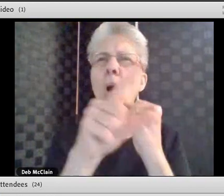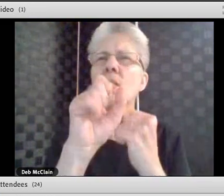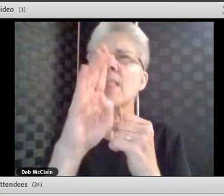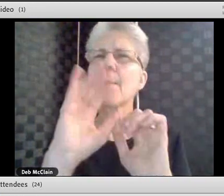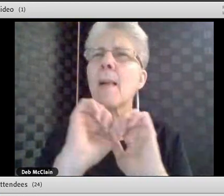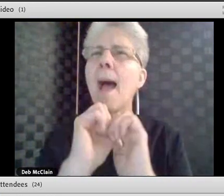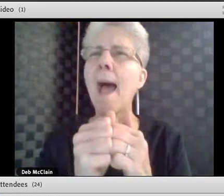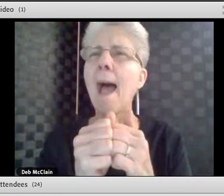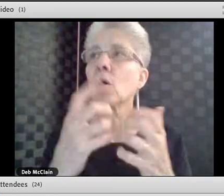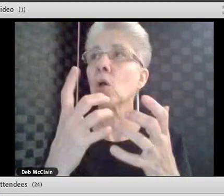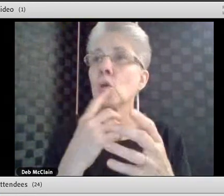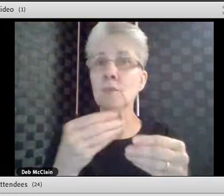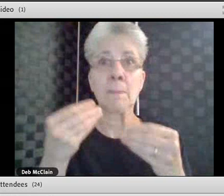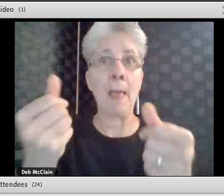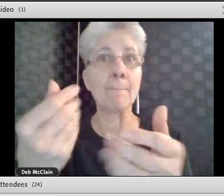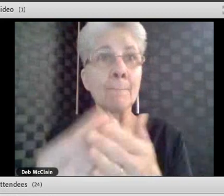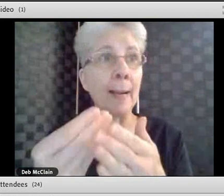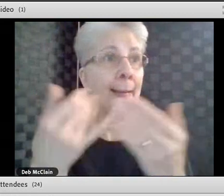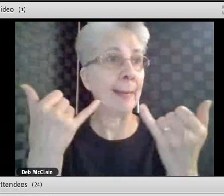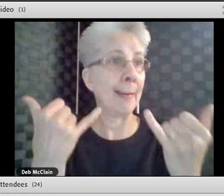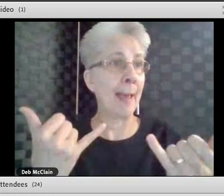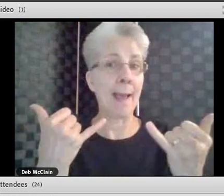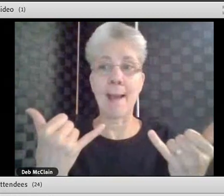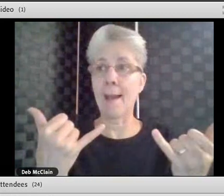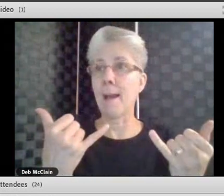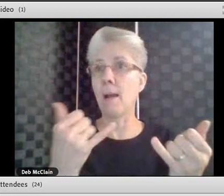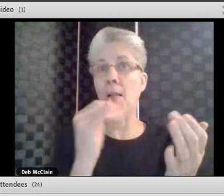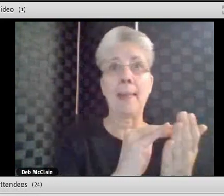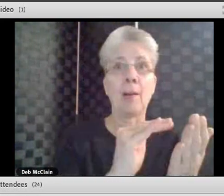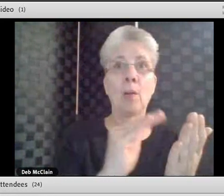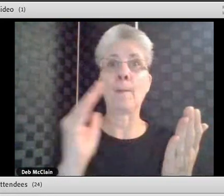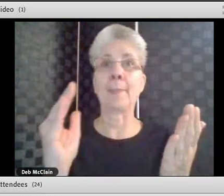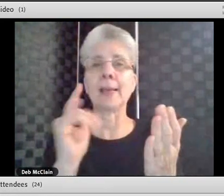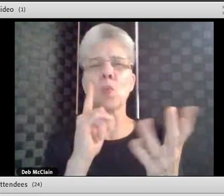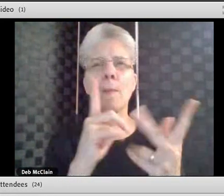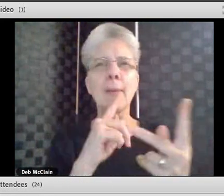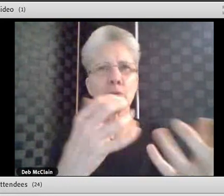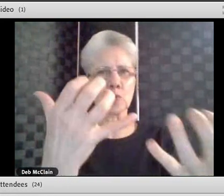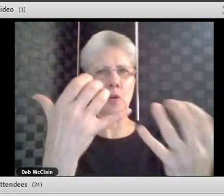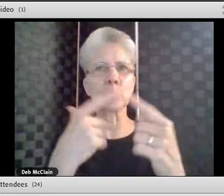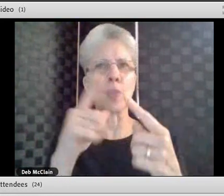And finally, how are you going to promote the lab? You've spent this money, little or big,